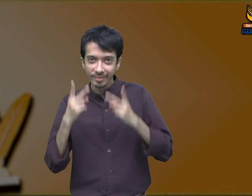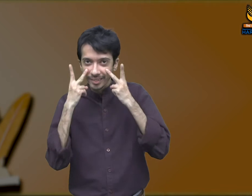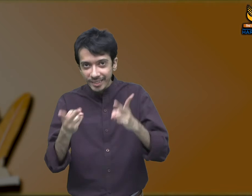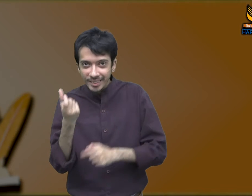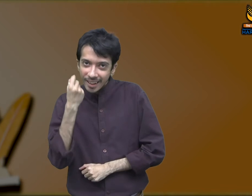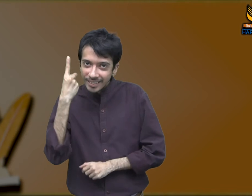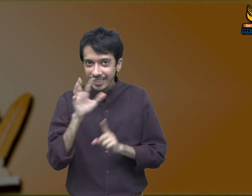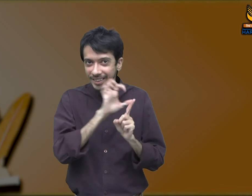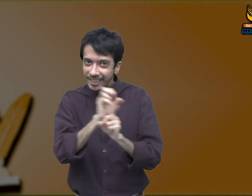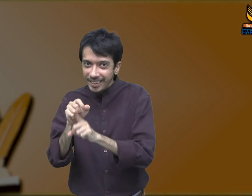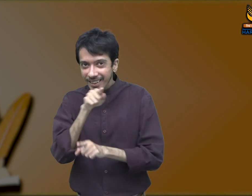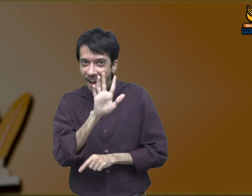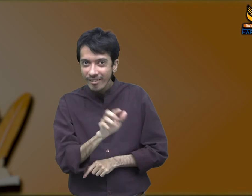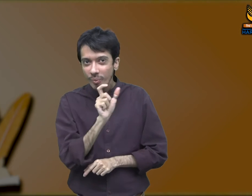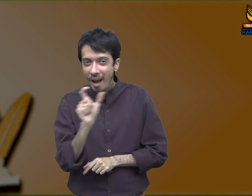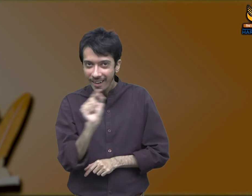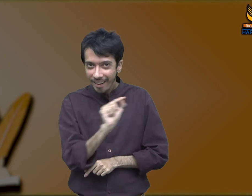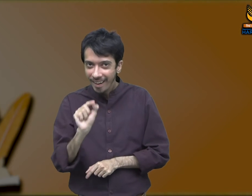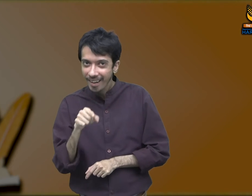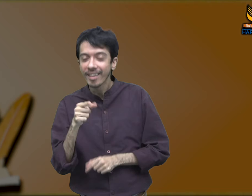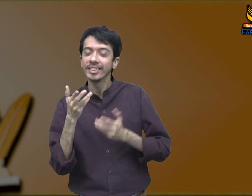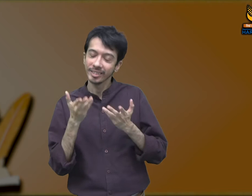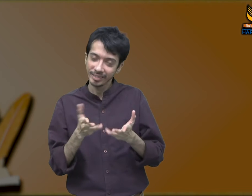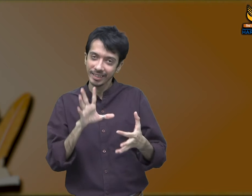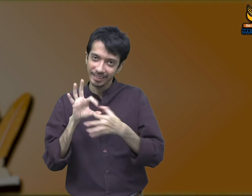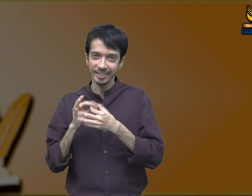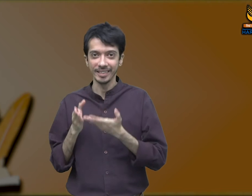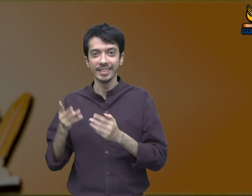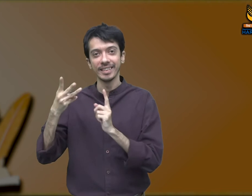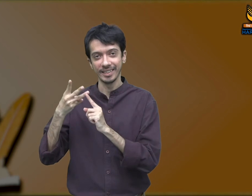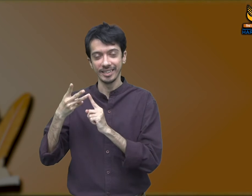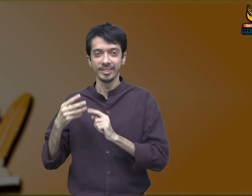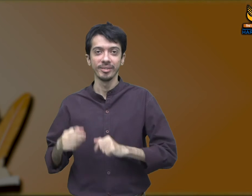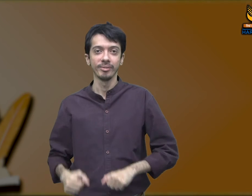Did you understand how the consonants are used in poetry? This is consonance.